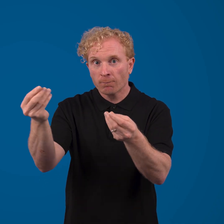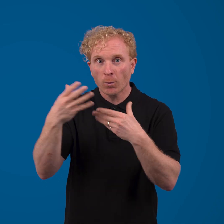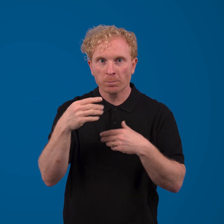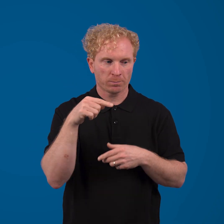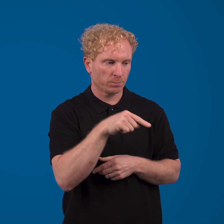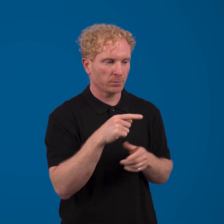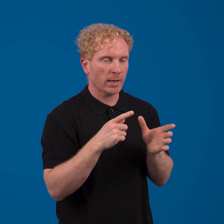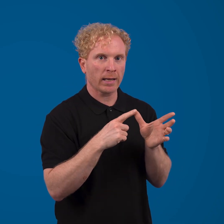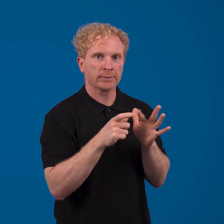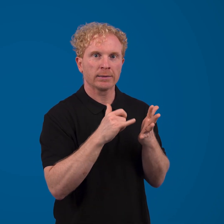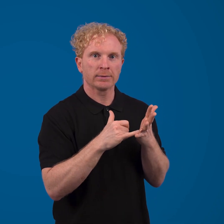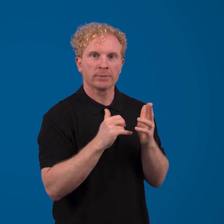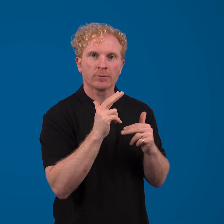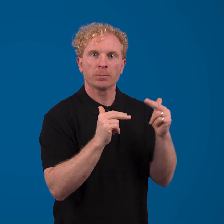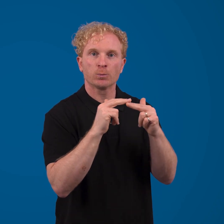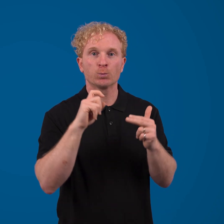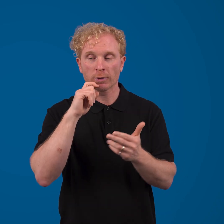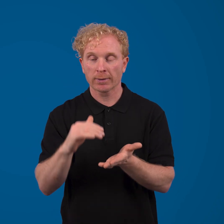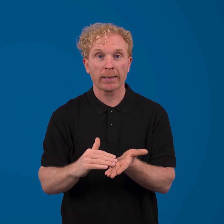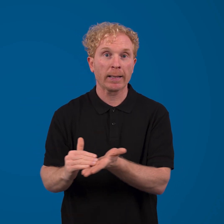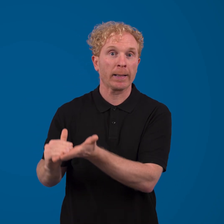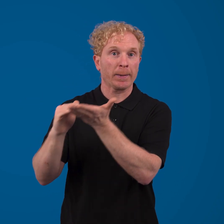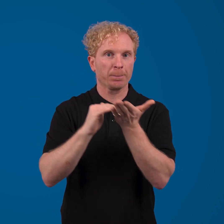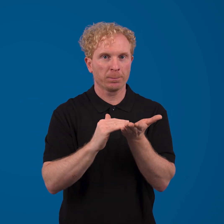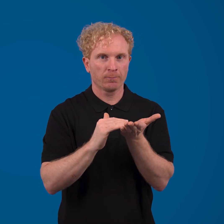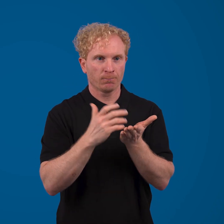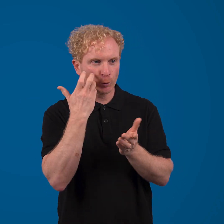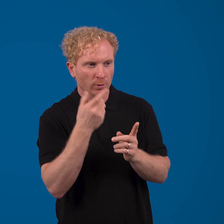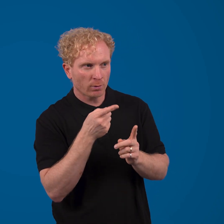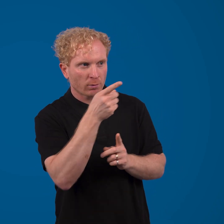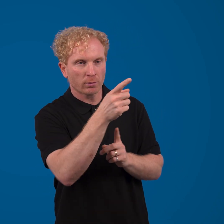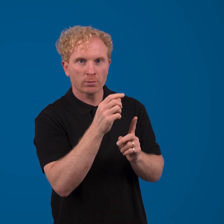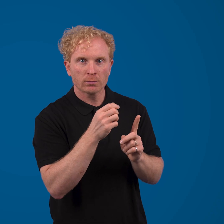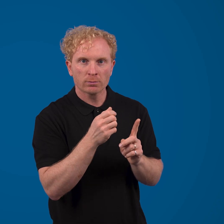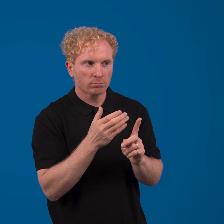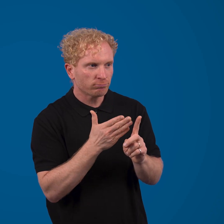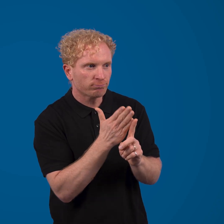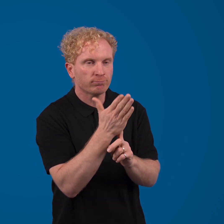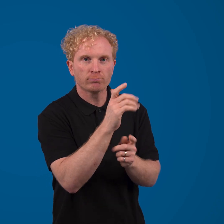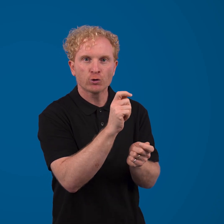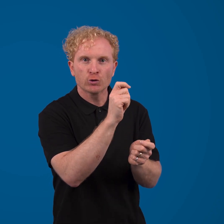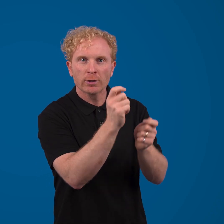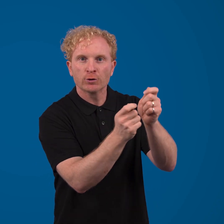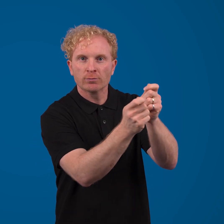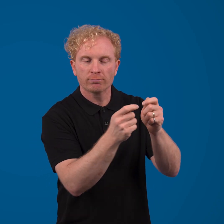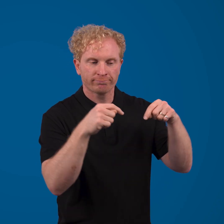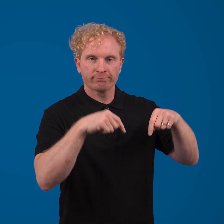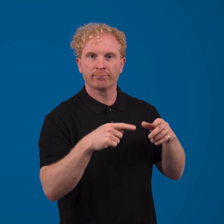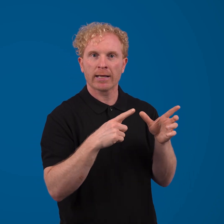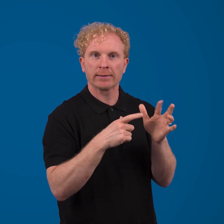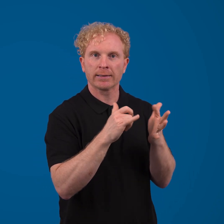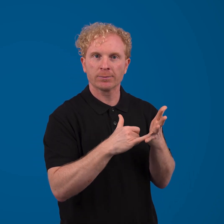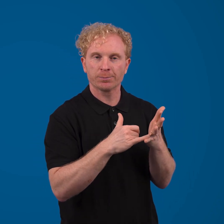informed the development of ADS and will help shape future updates to ADS.